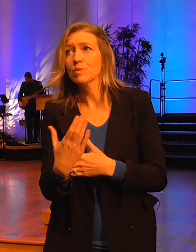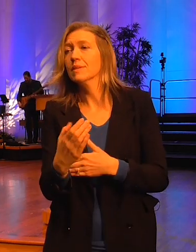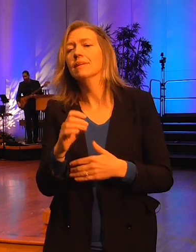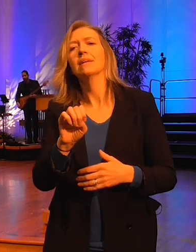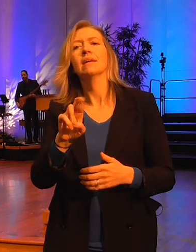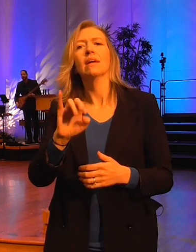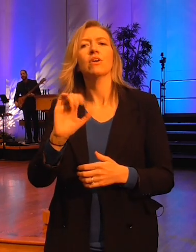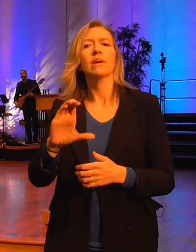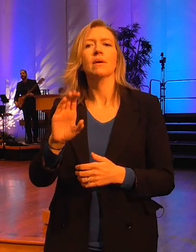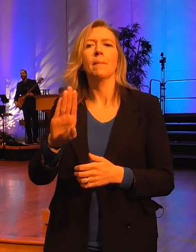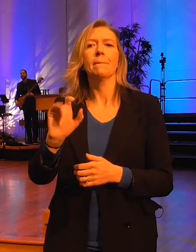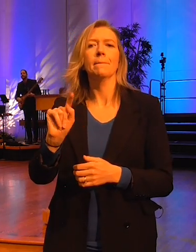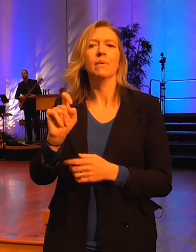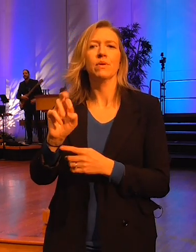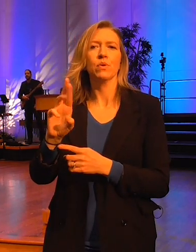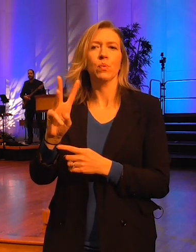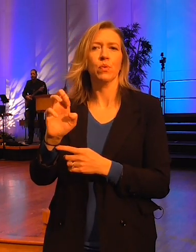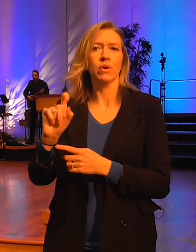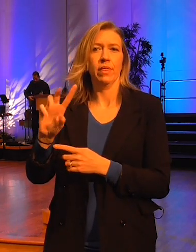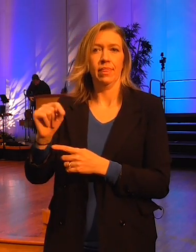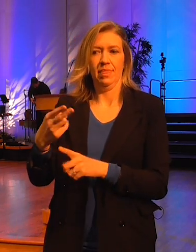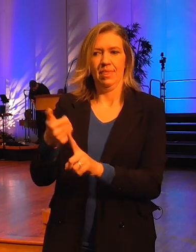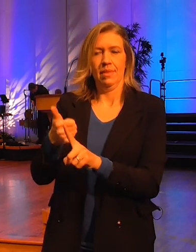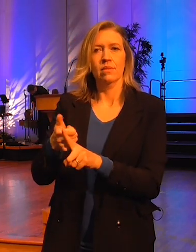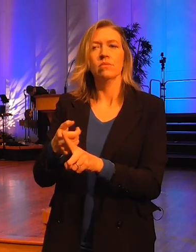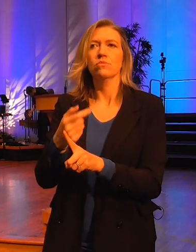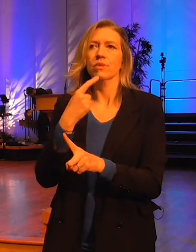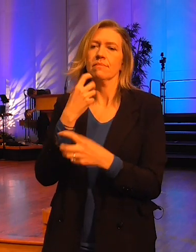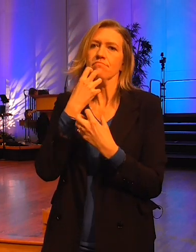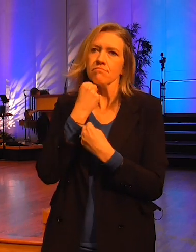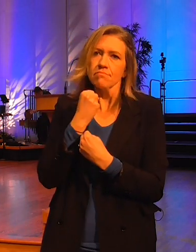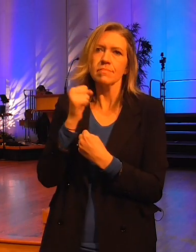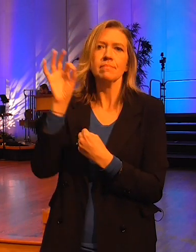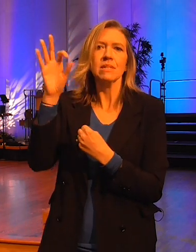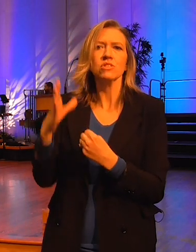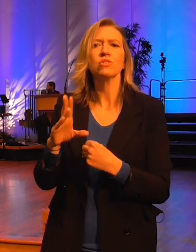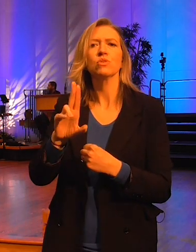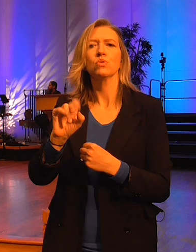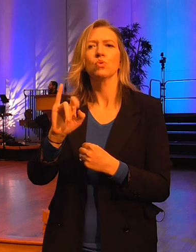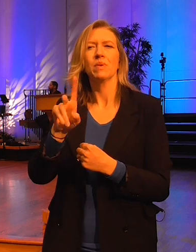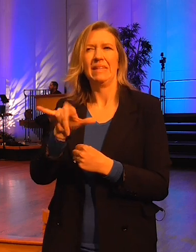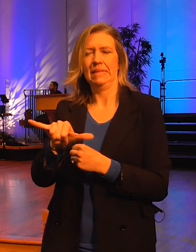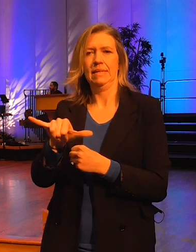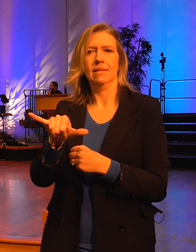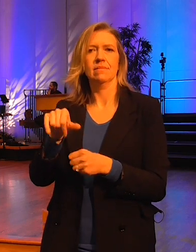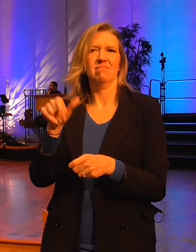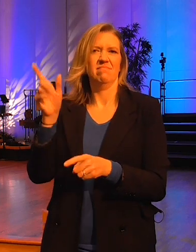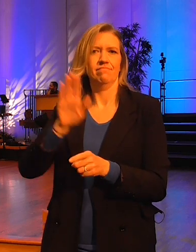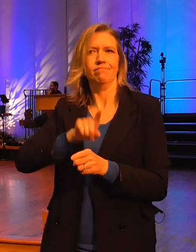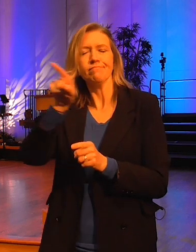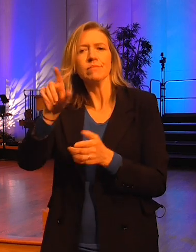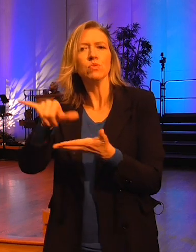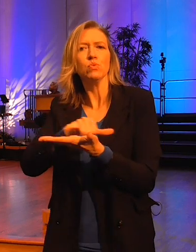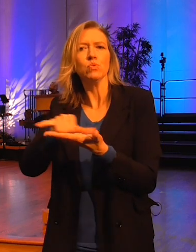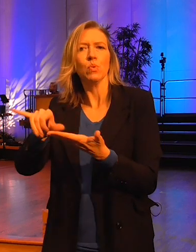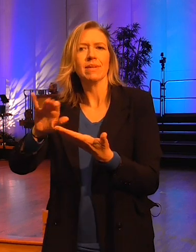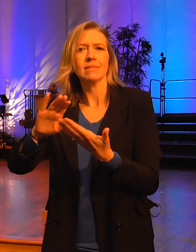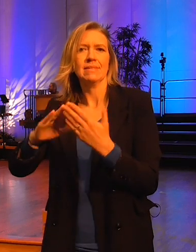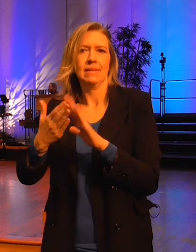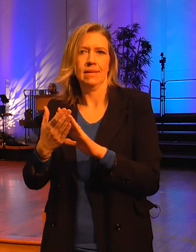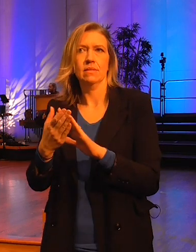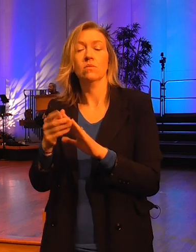a revered minister in the unity tradition in New York City uh a uh branch of our teaching